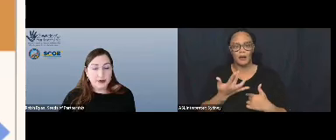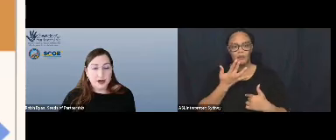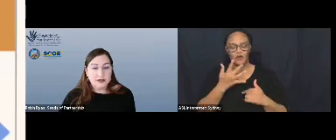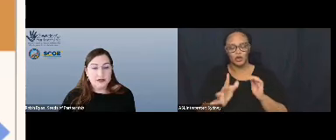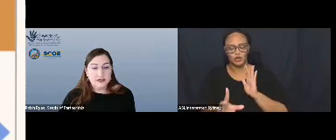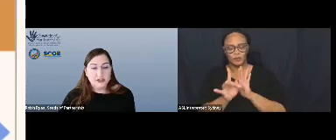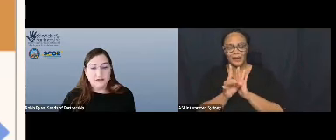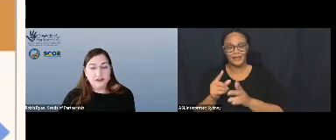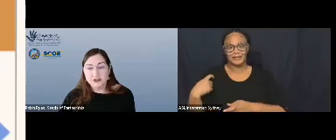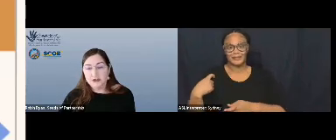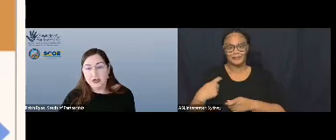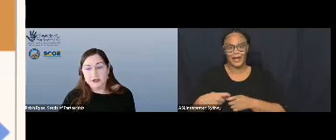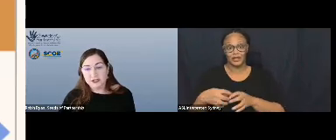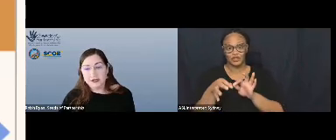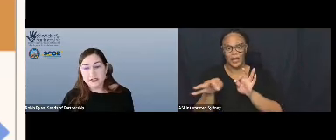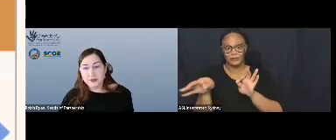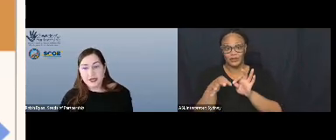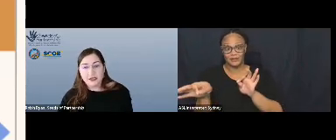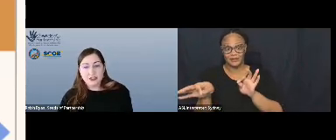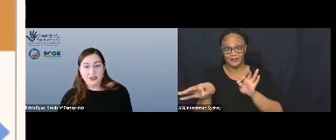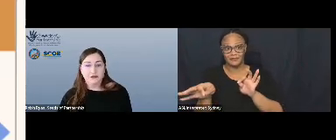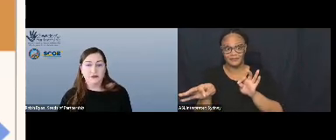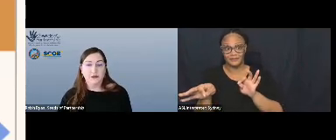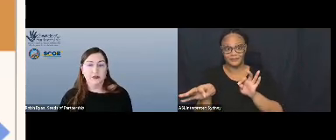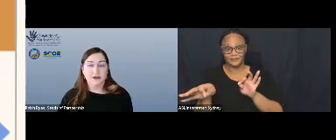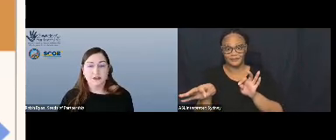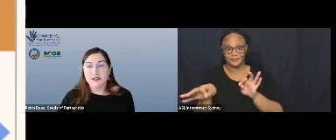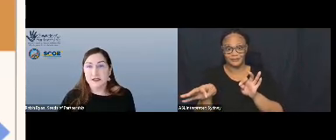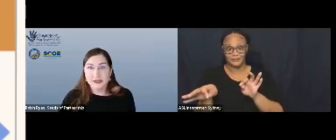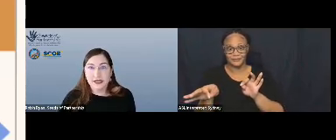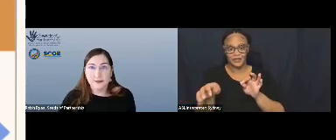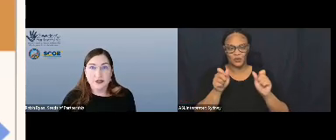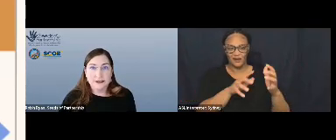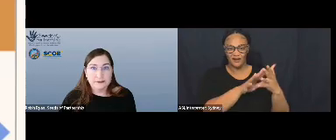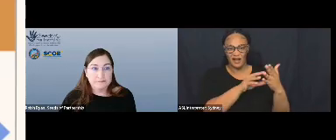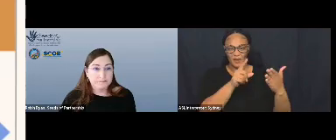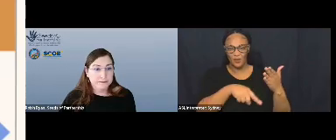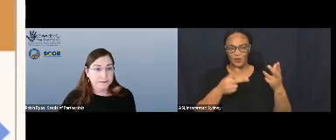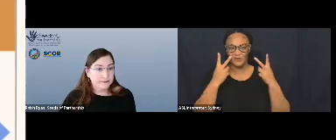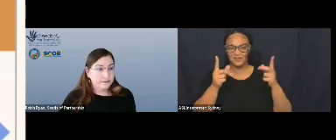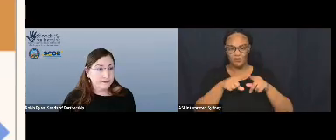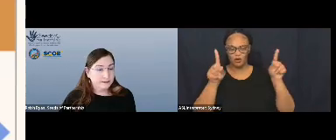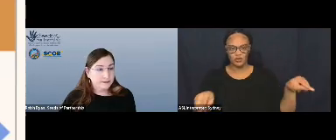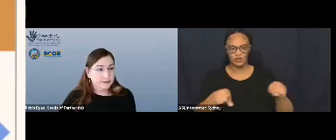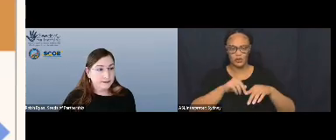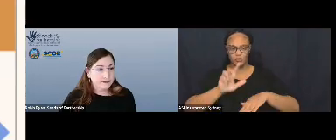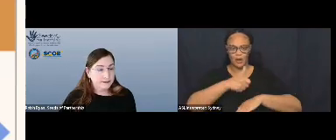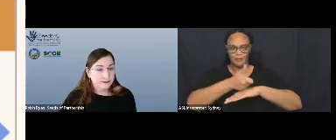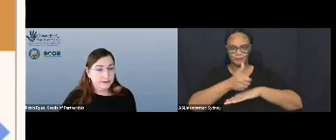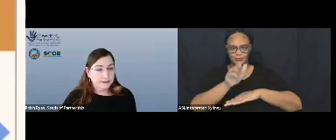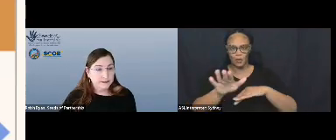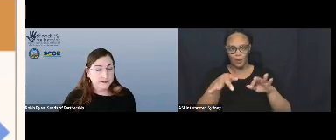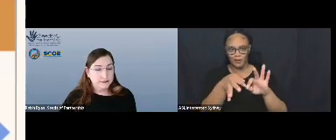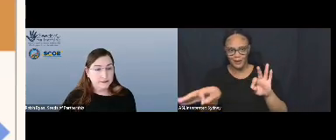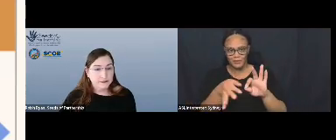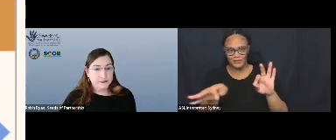will now pause to share this introduction in Spanish for the translated captions.